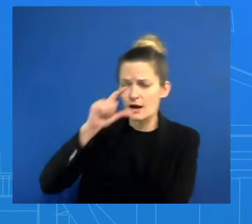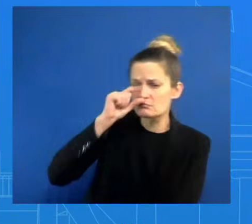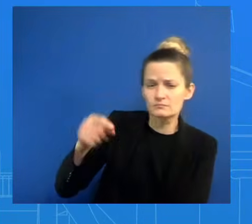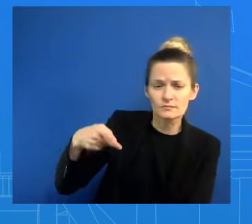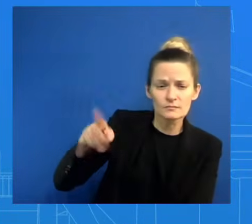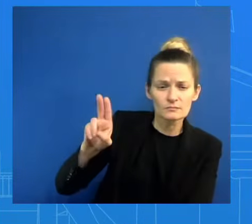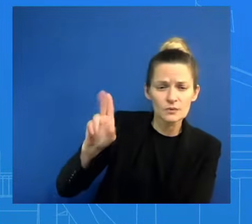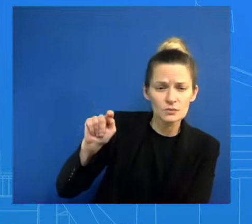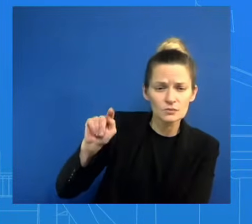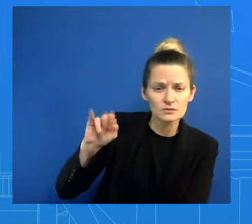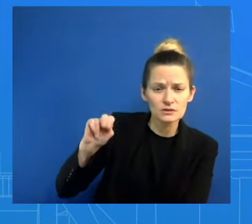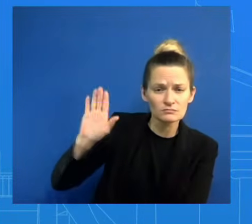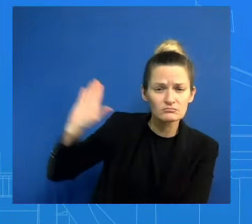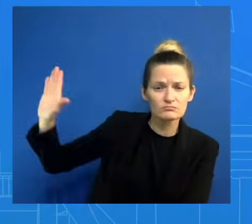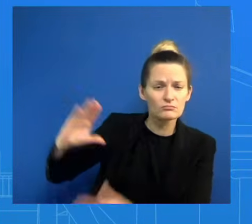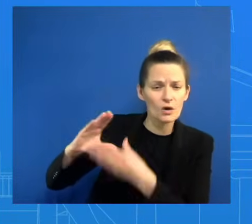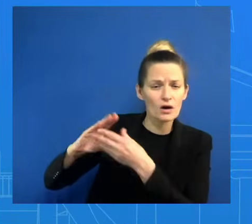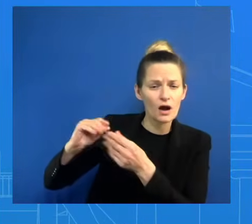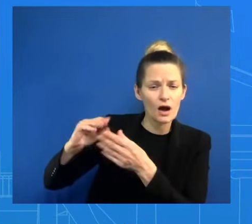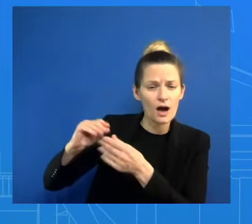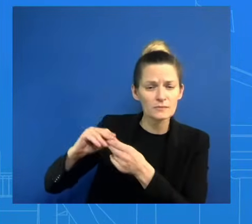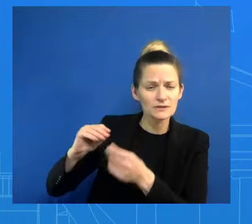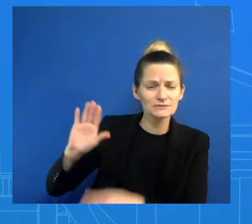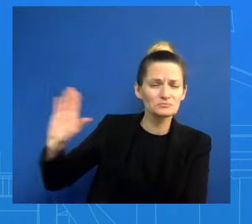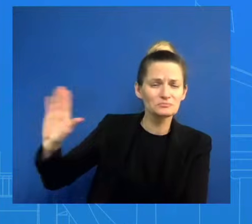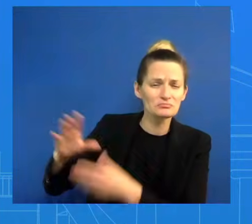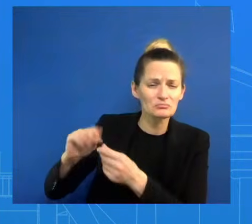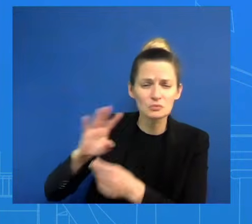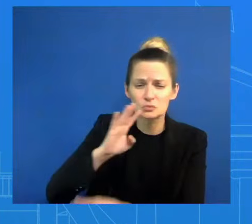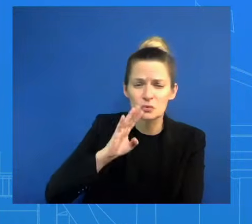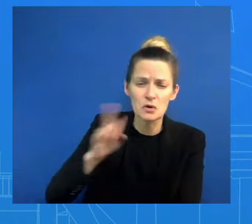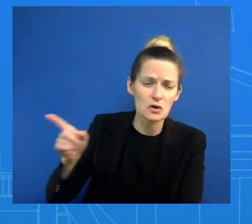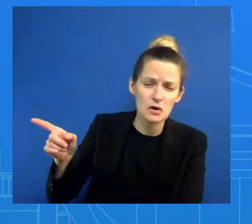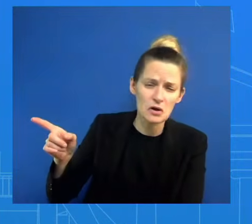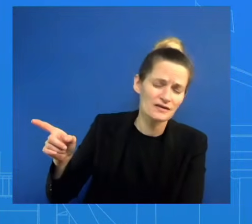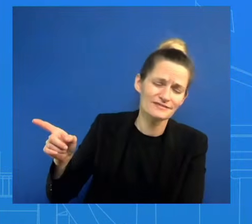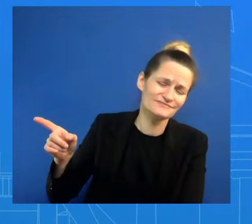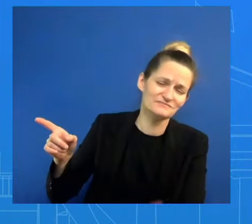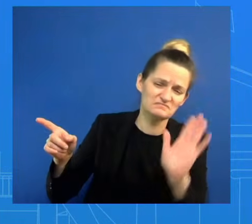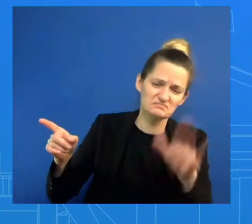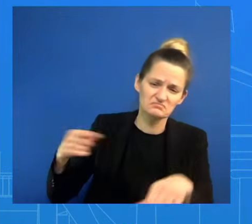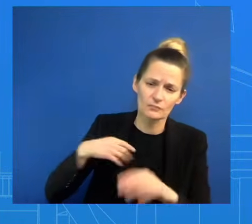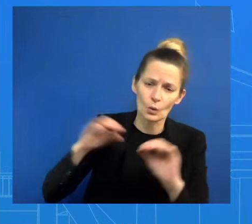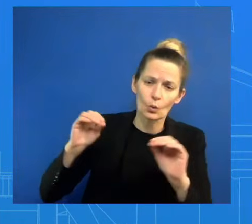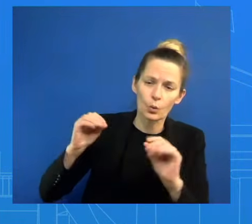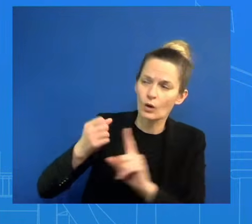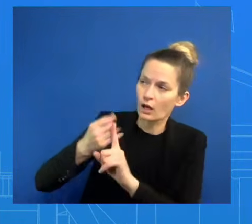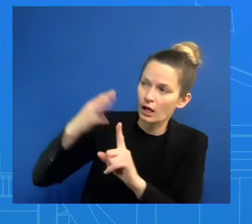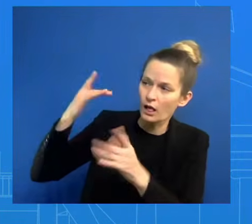That's not something that we do from here. What I will say is that we are going to continue to negotiate